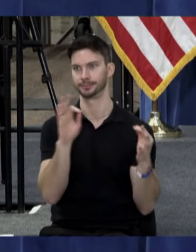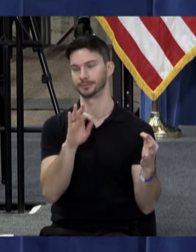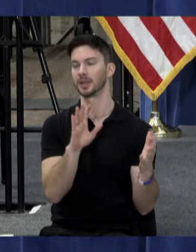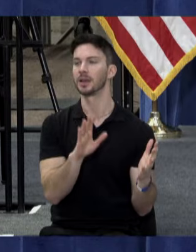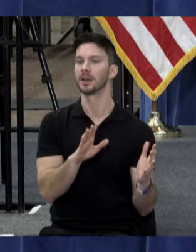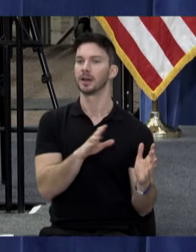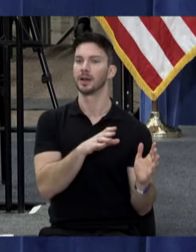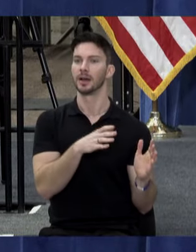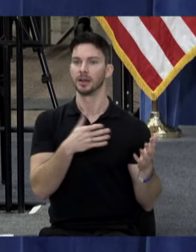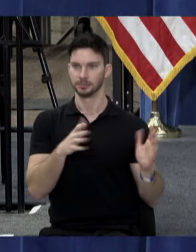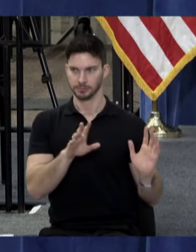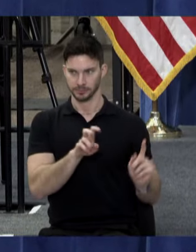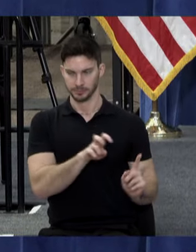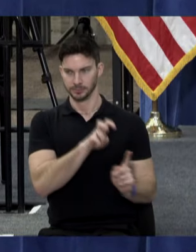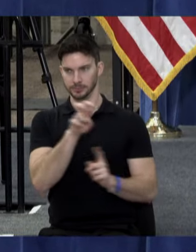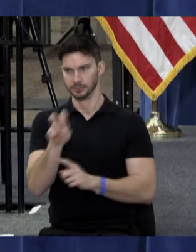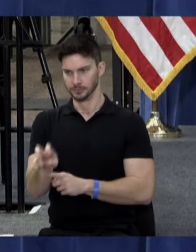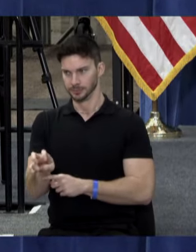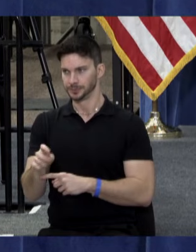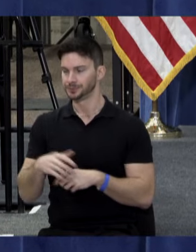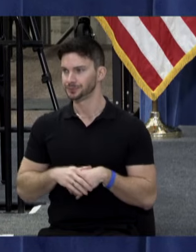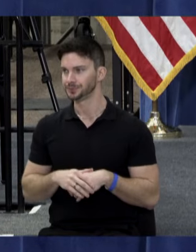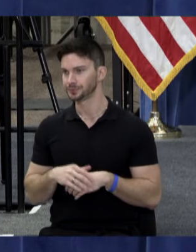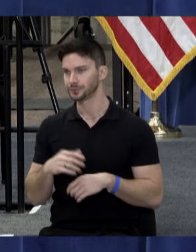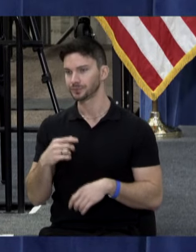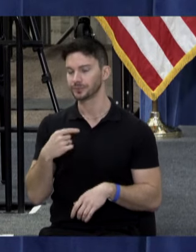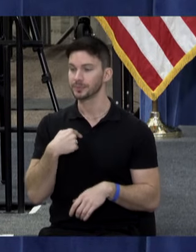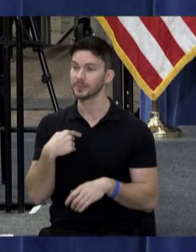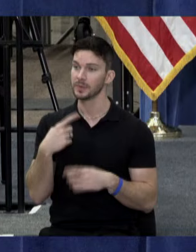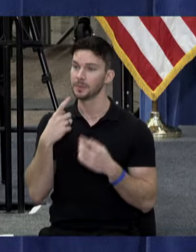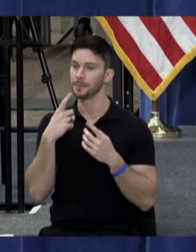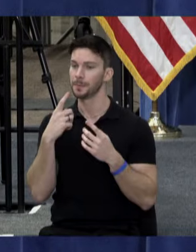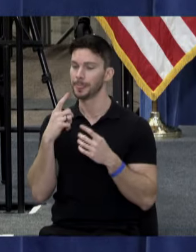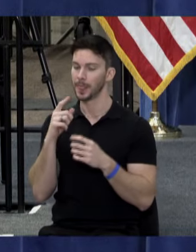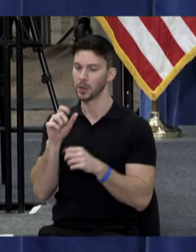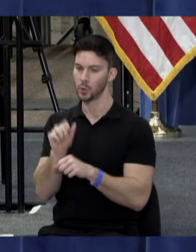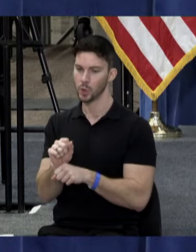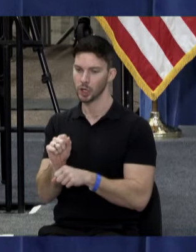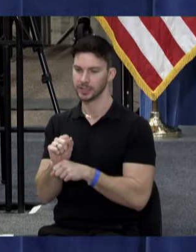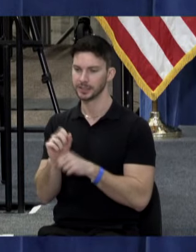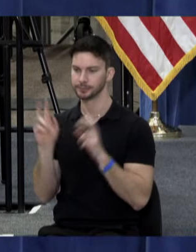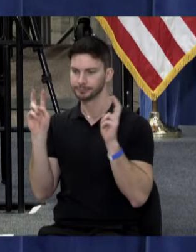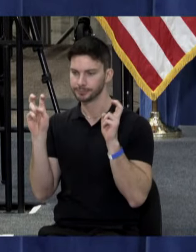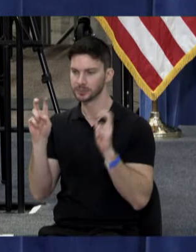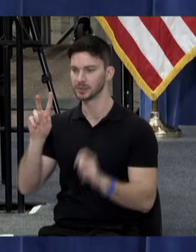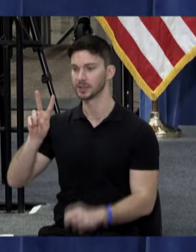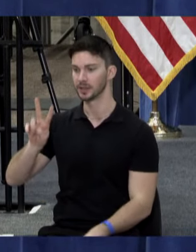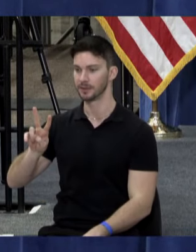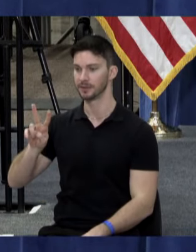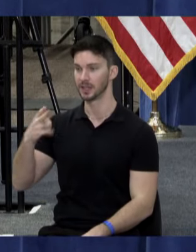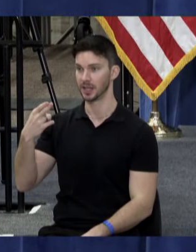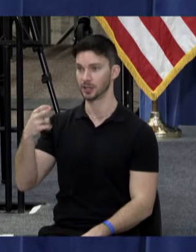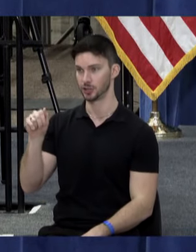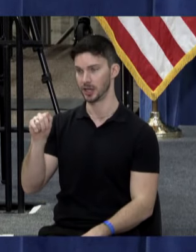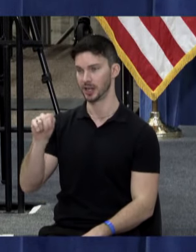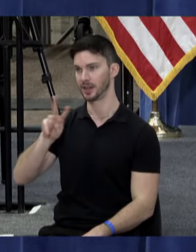After that, I finally worked in what's called a VHA, Veterans Health Administration,